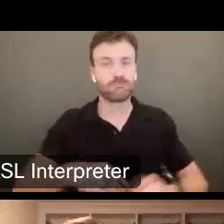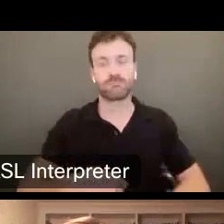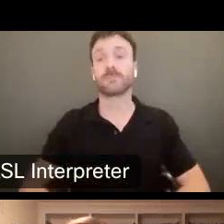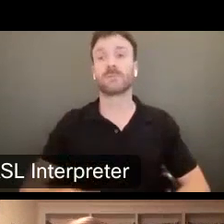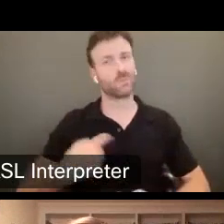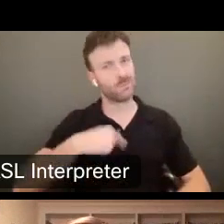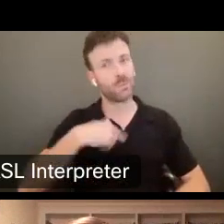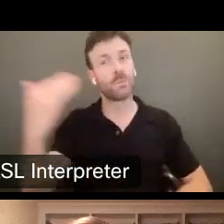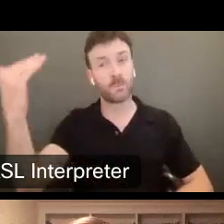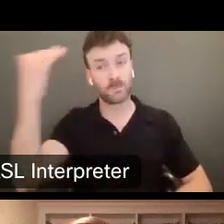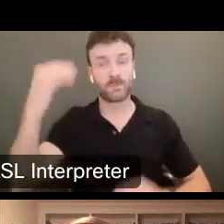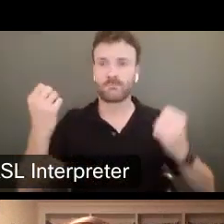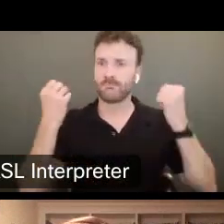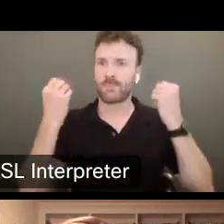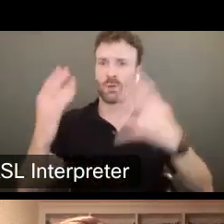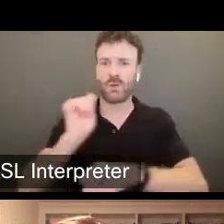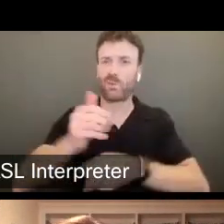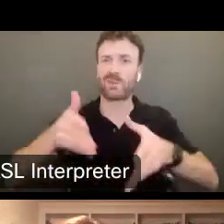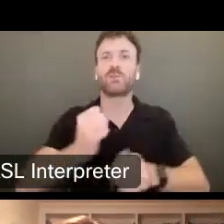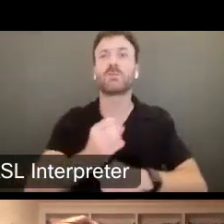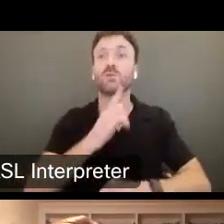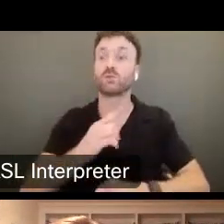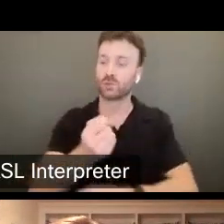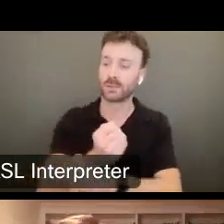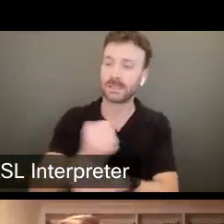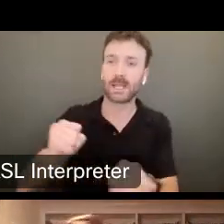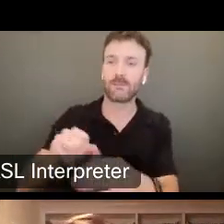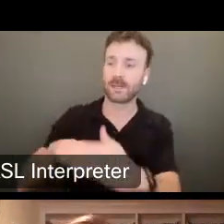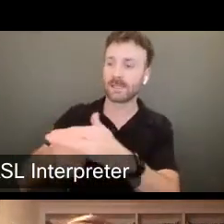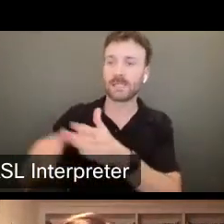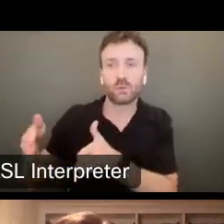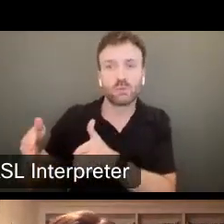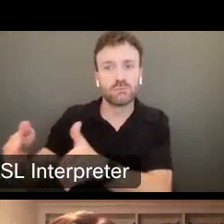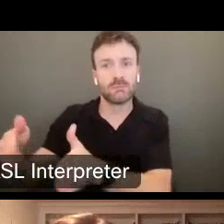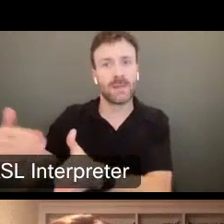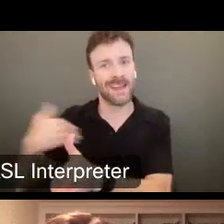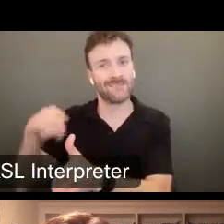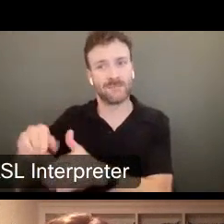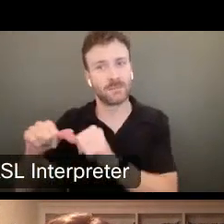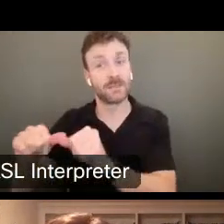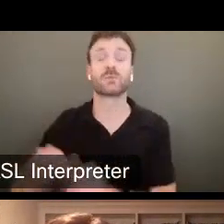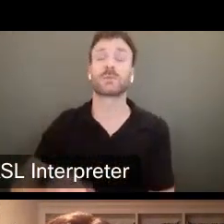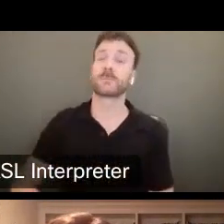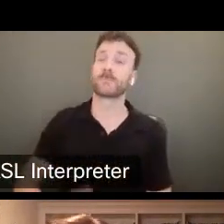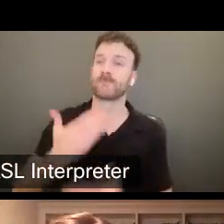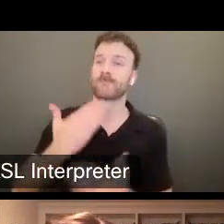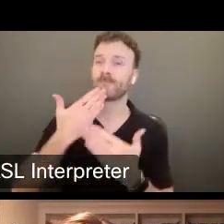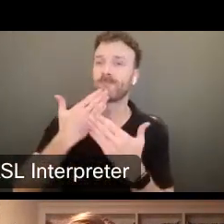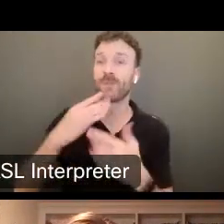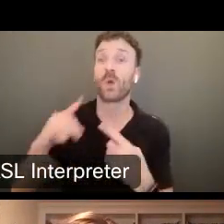that safe and accessible routes are provided consistently. And thank you for when you do see those problems to identify them to us.